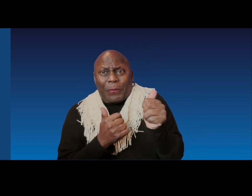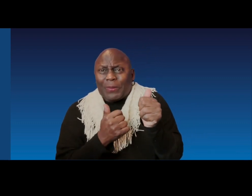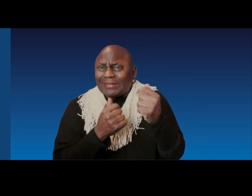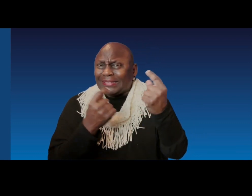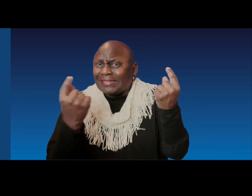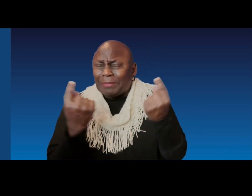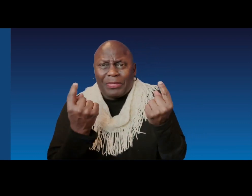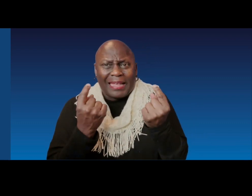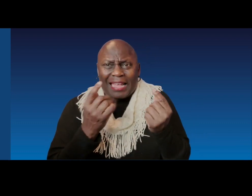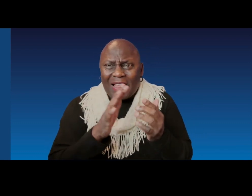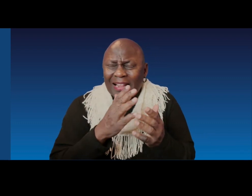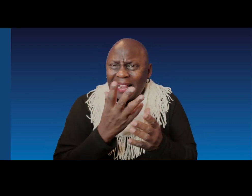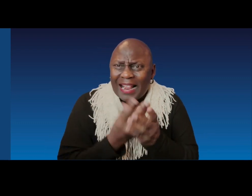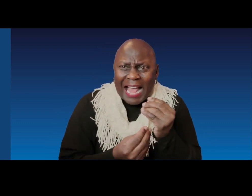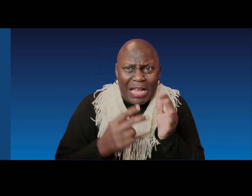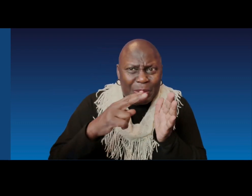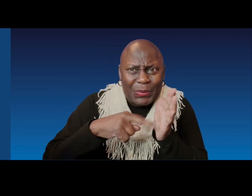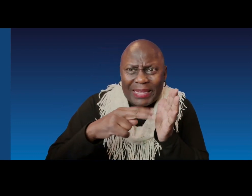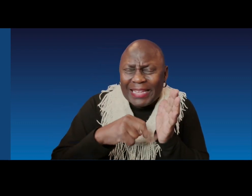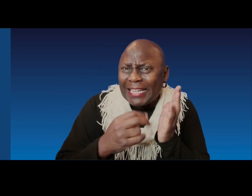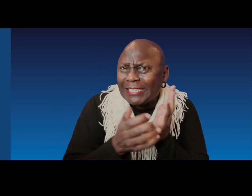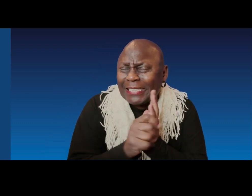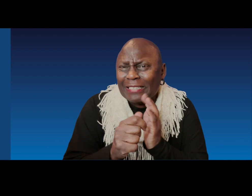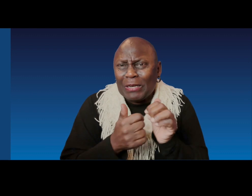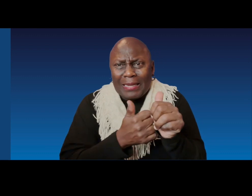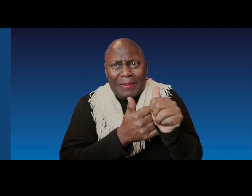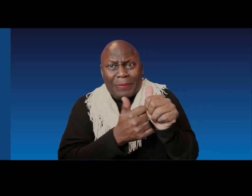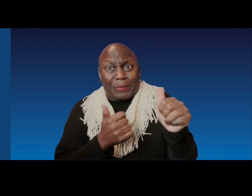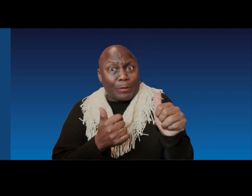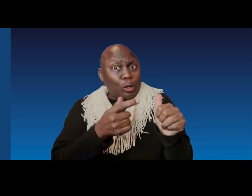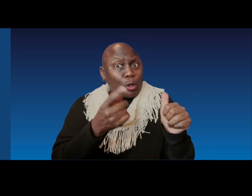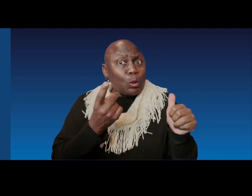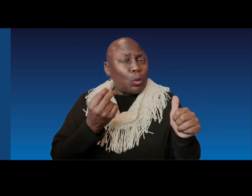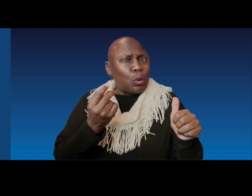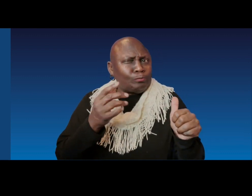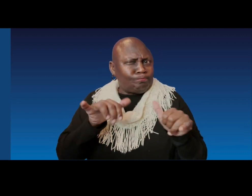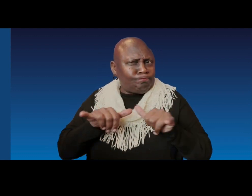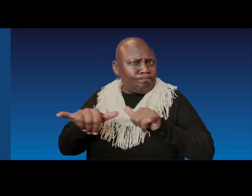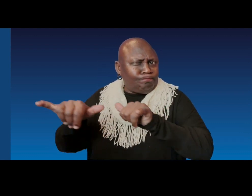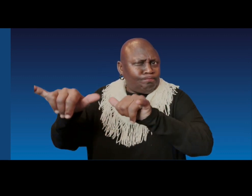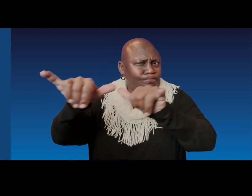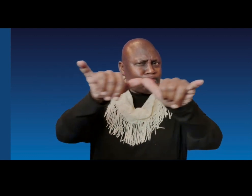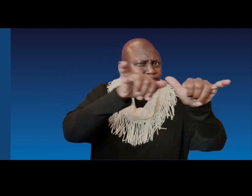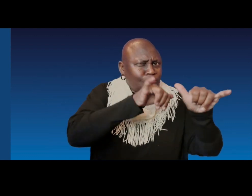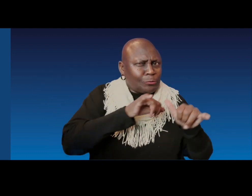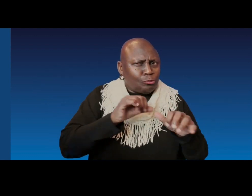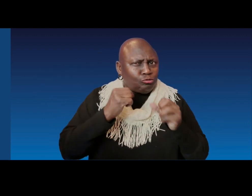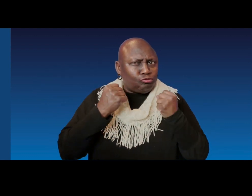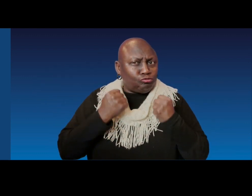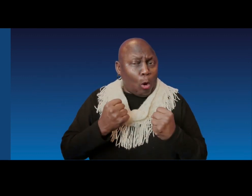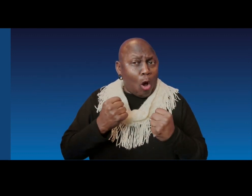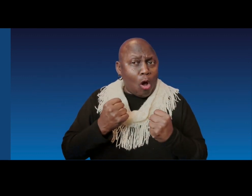falls behind with a lack of vocabulary or lack of something, perhaps a lack of reading,